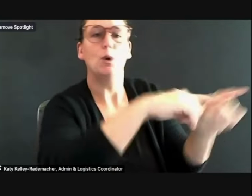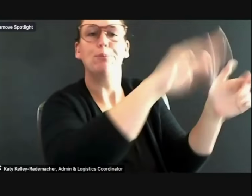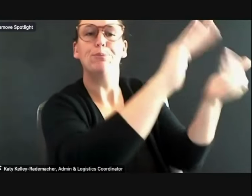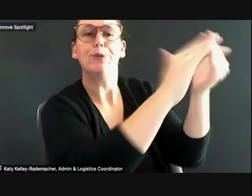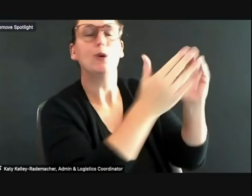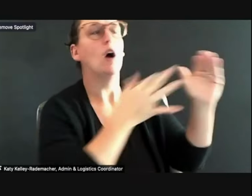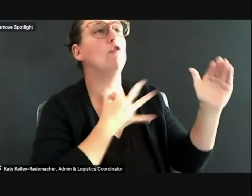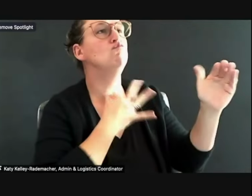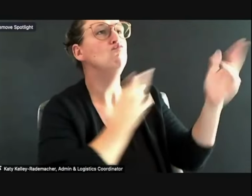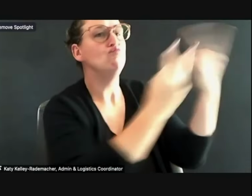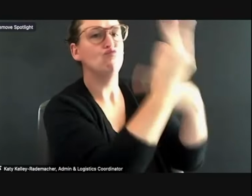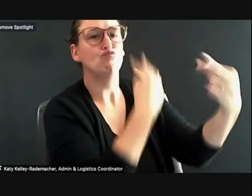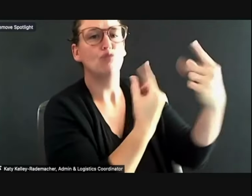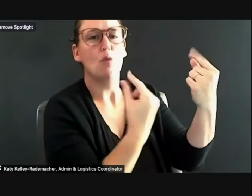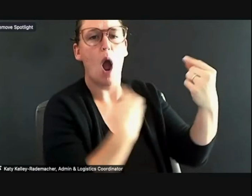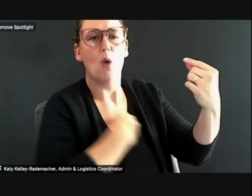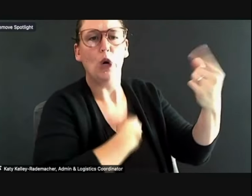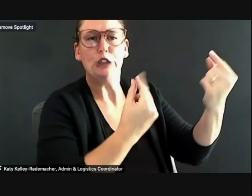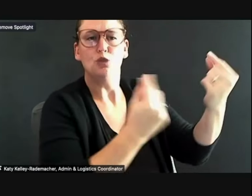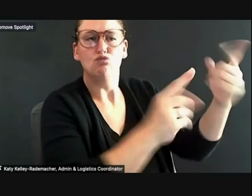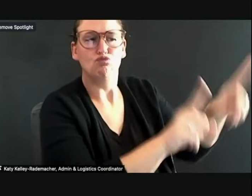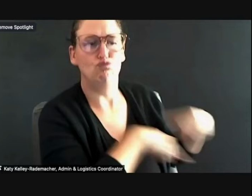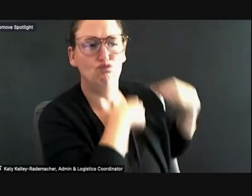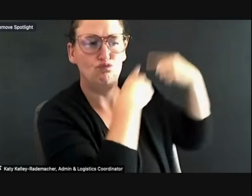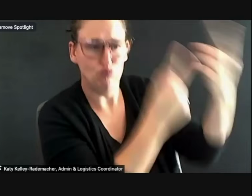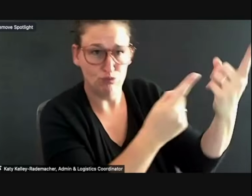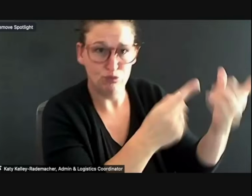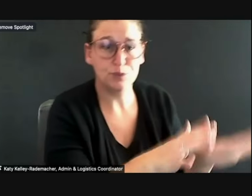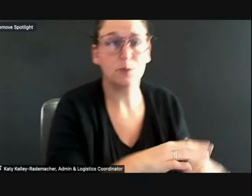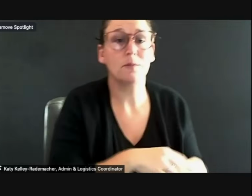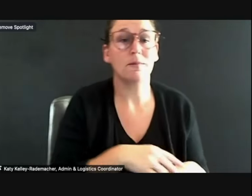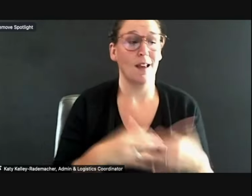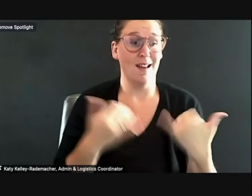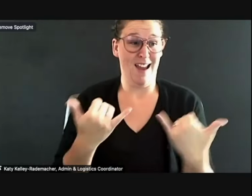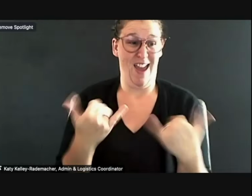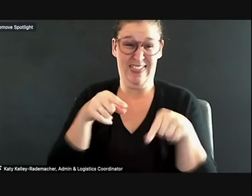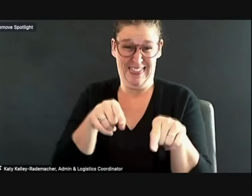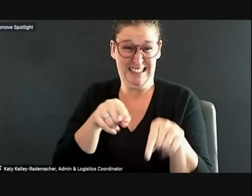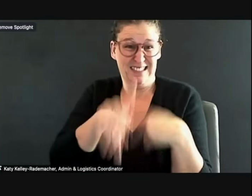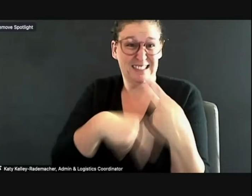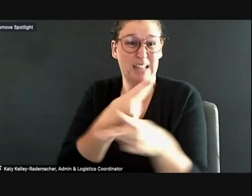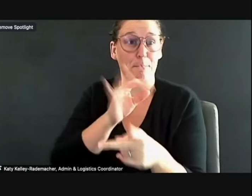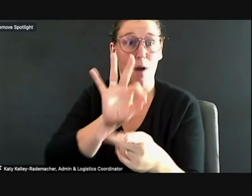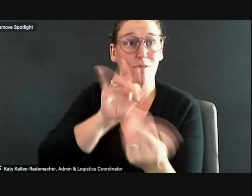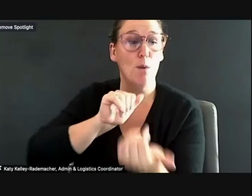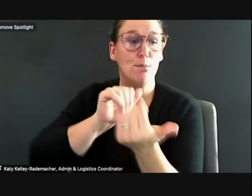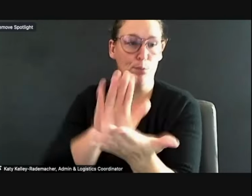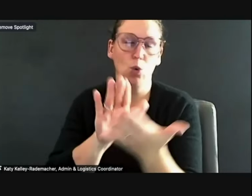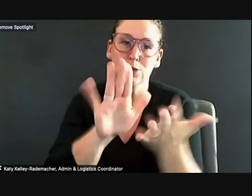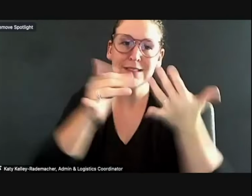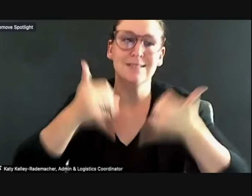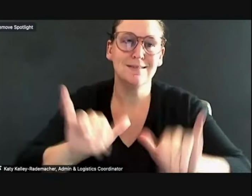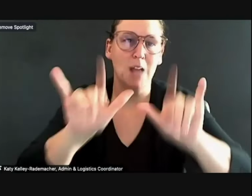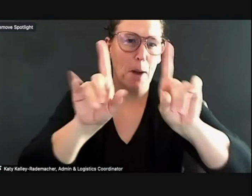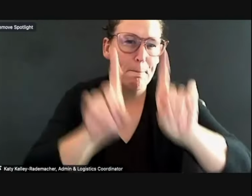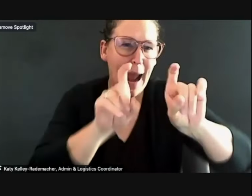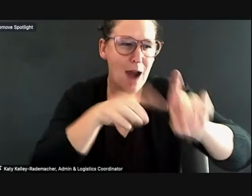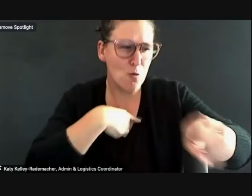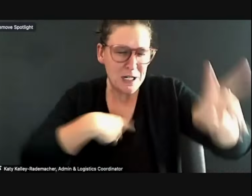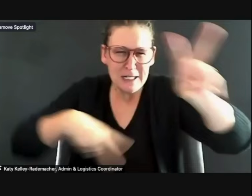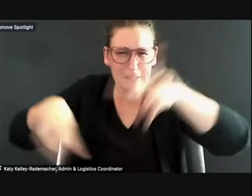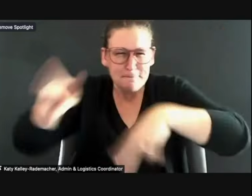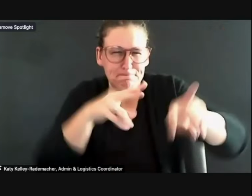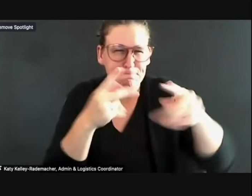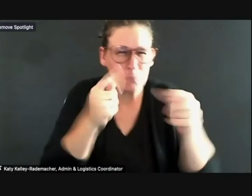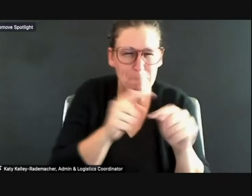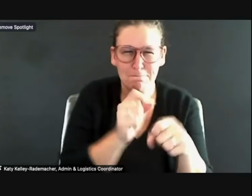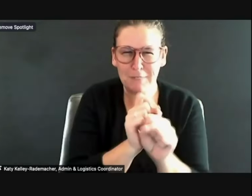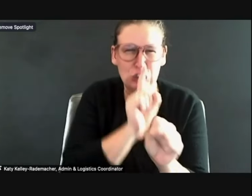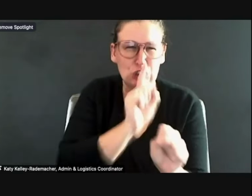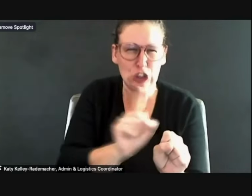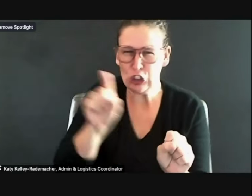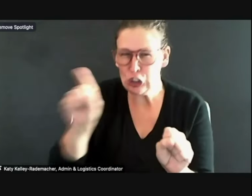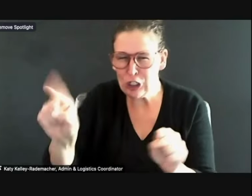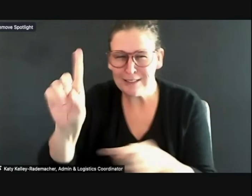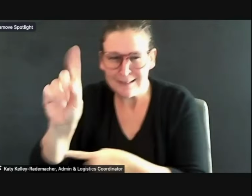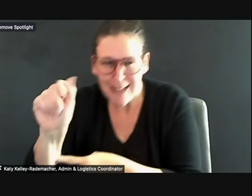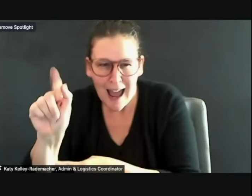public to access. We currently testing this approach to present